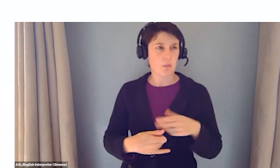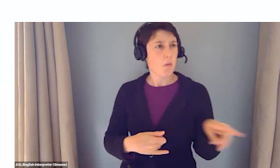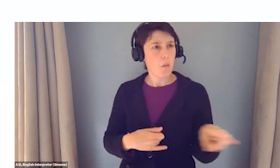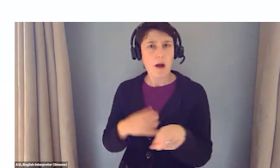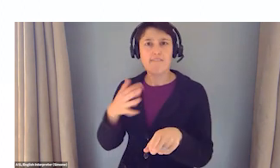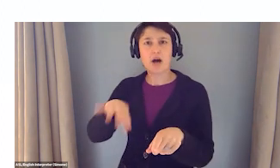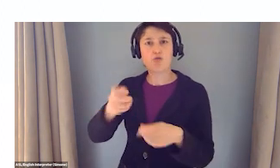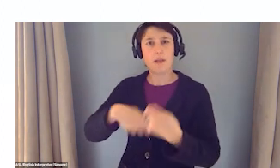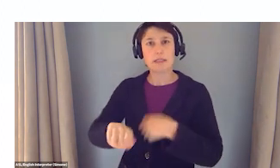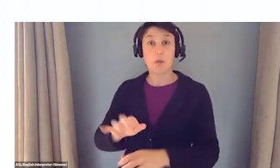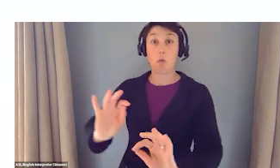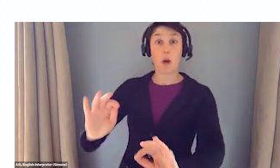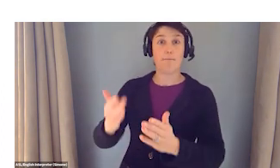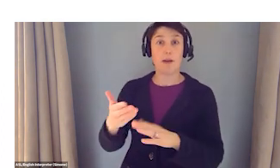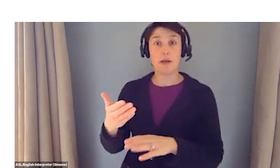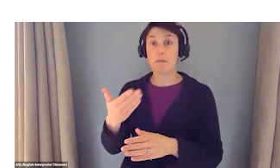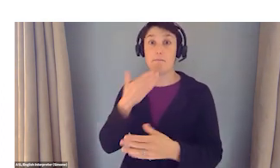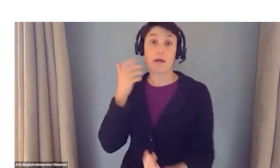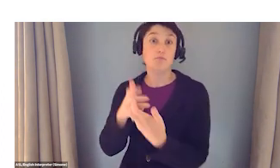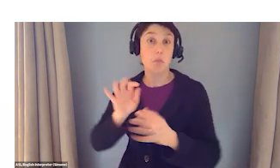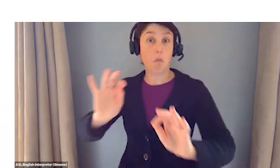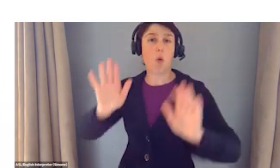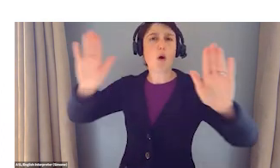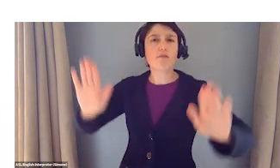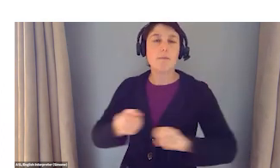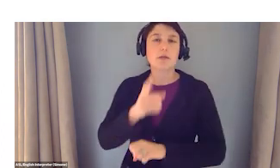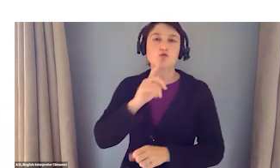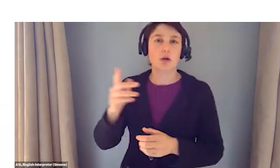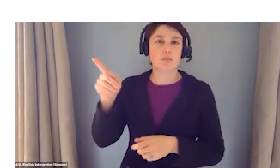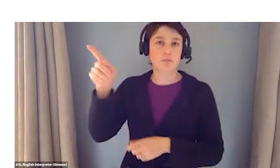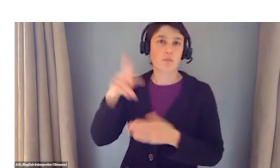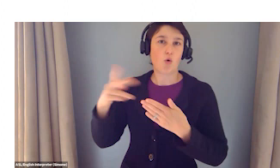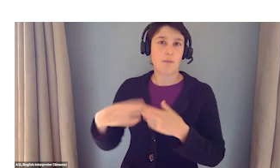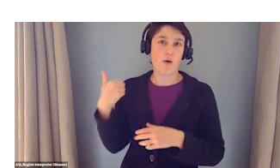Please make sure your program officer and grants officer know so that you can change your budget,